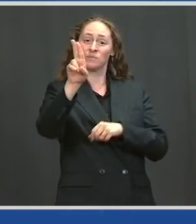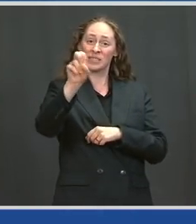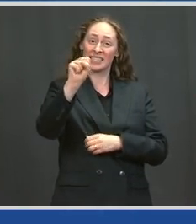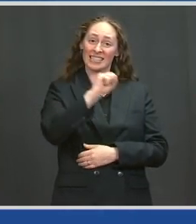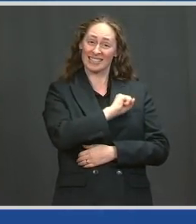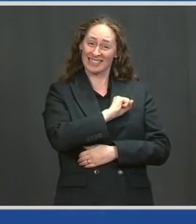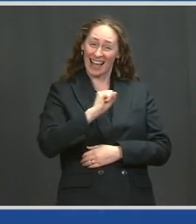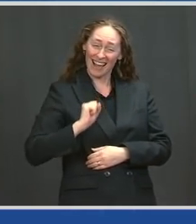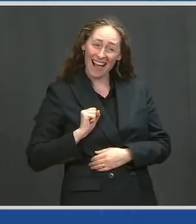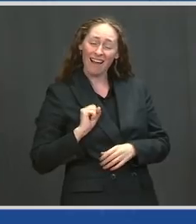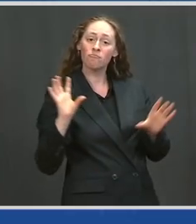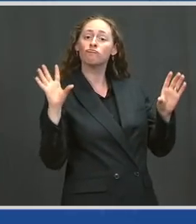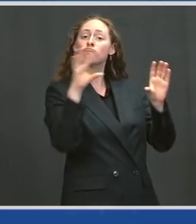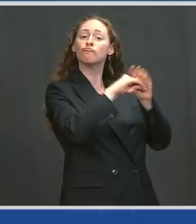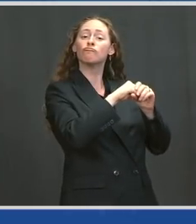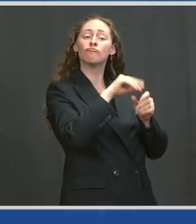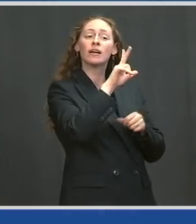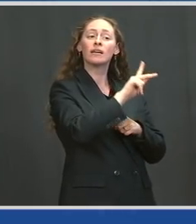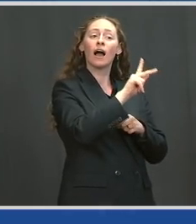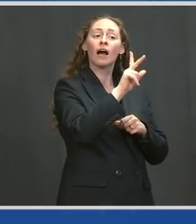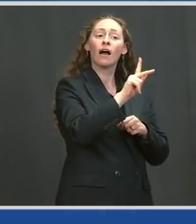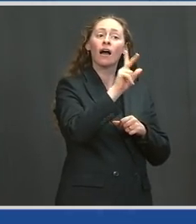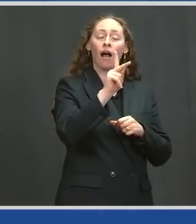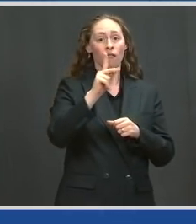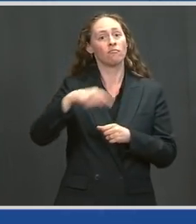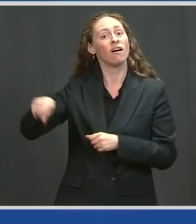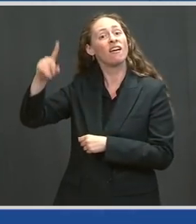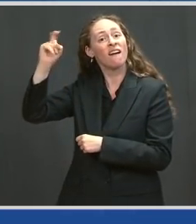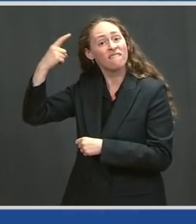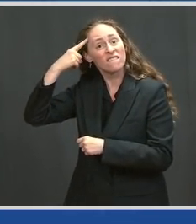Multiple governors who were open members of the Klan.